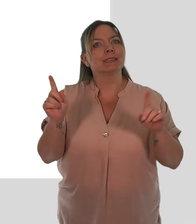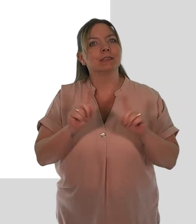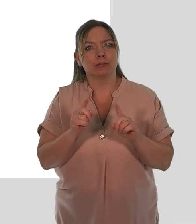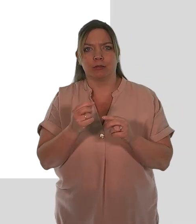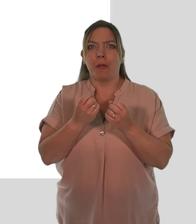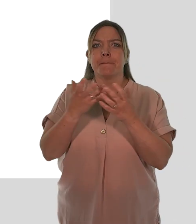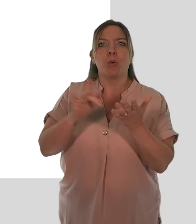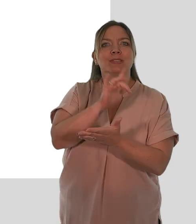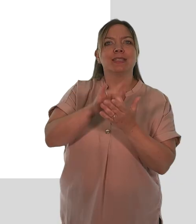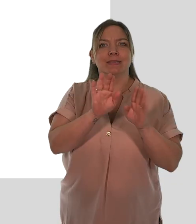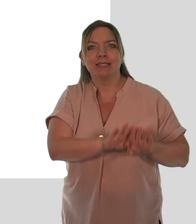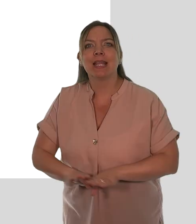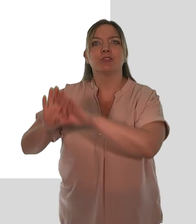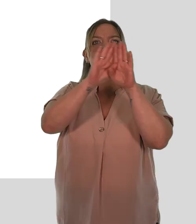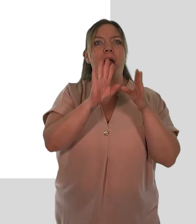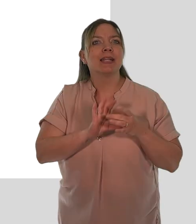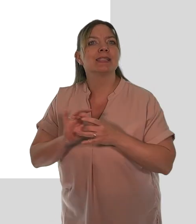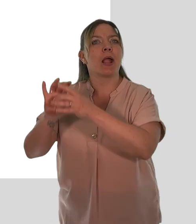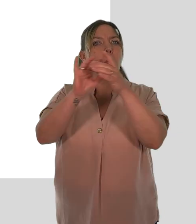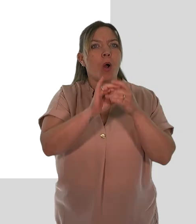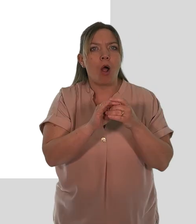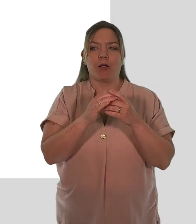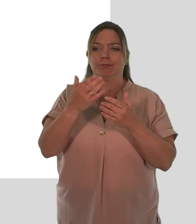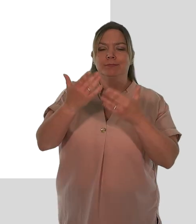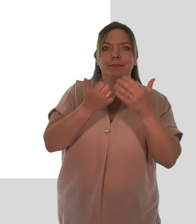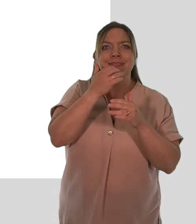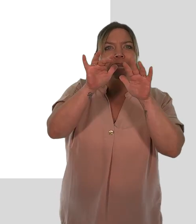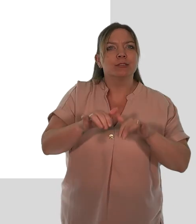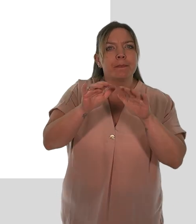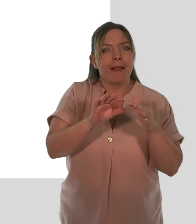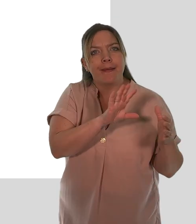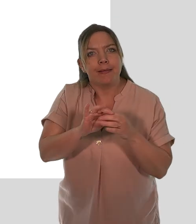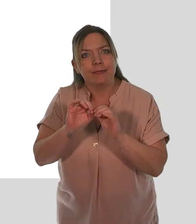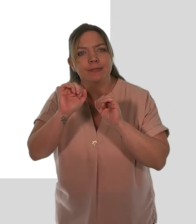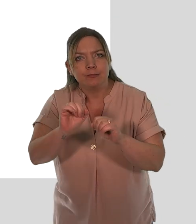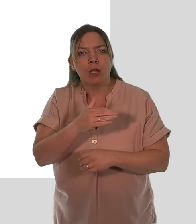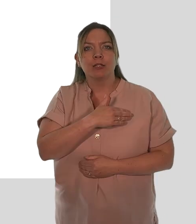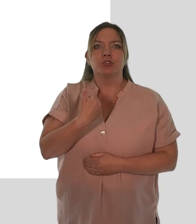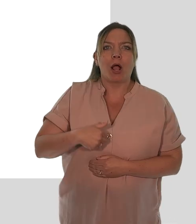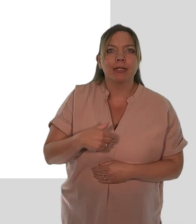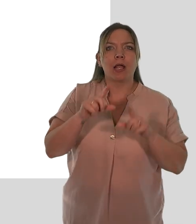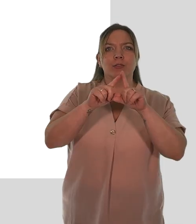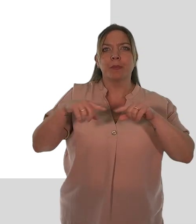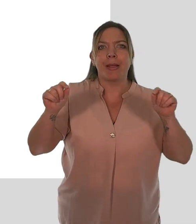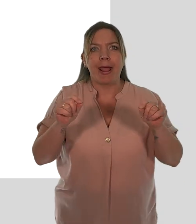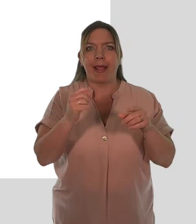Studies in postmortem brain tissue have significantly advanced our understanding on the pathogenesis of dementia,